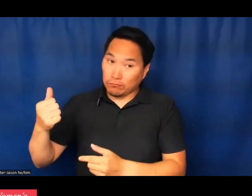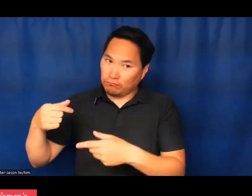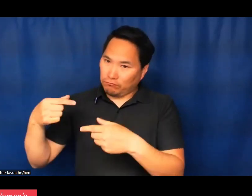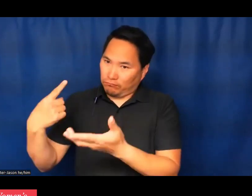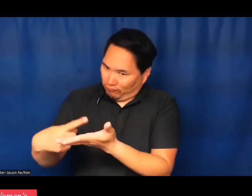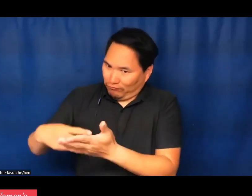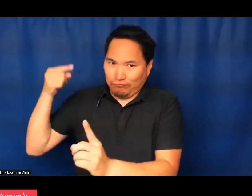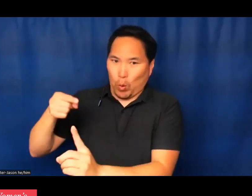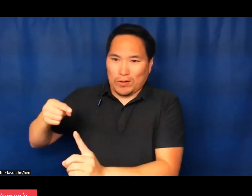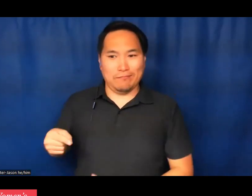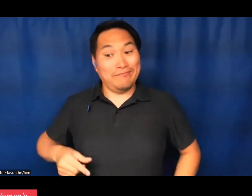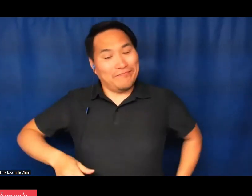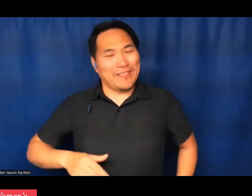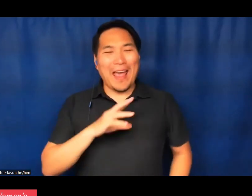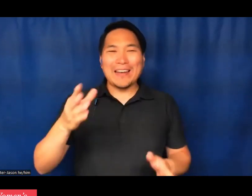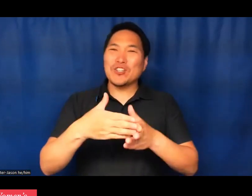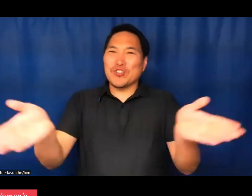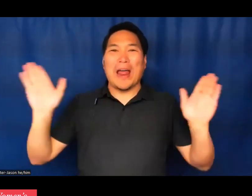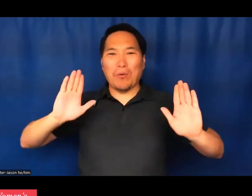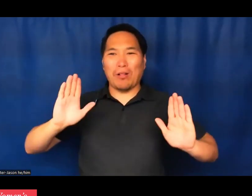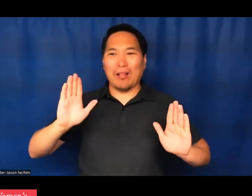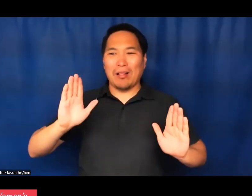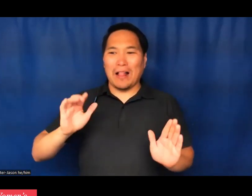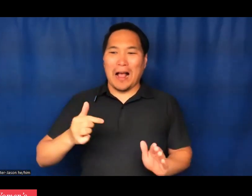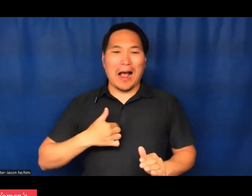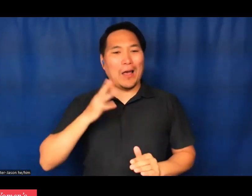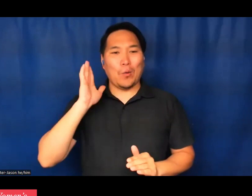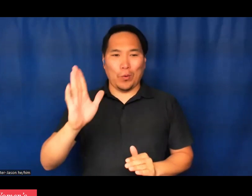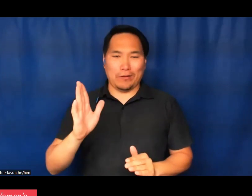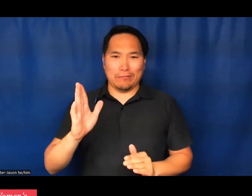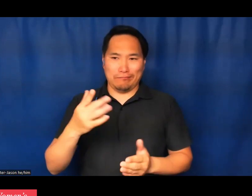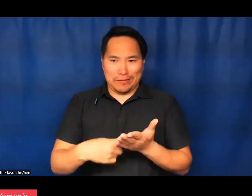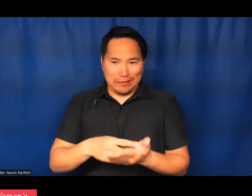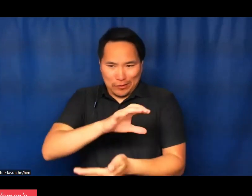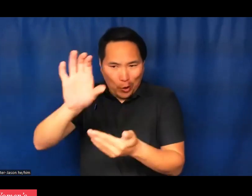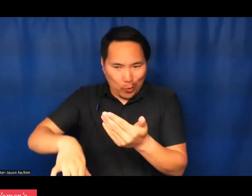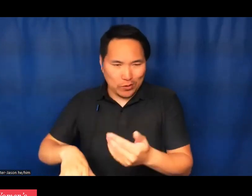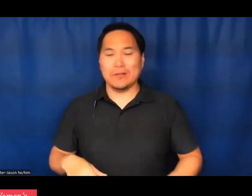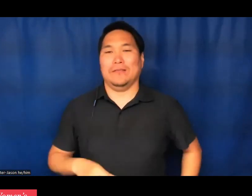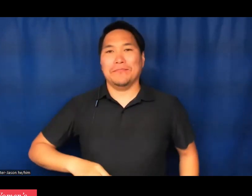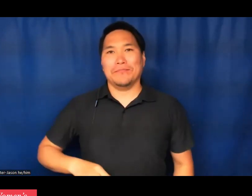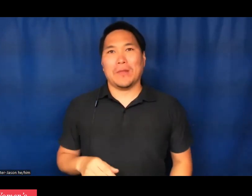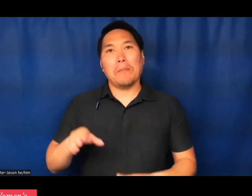And just sort of overall, I'm going to cut to the conclusion and say that after a few